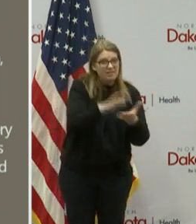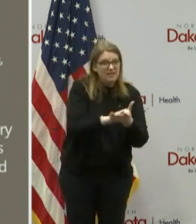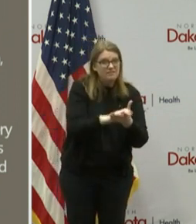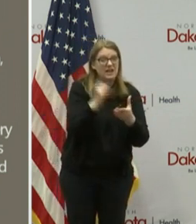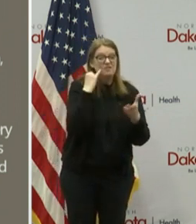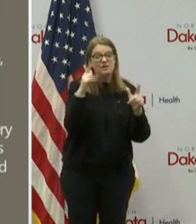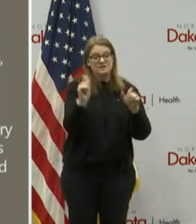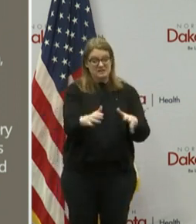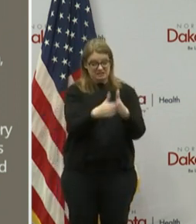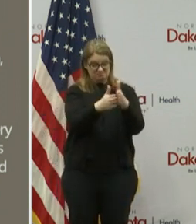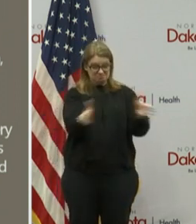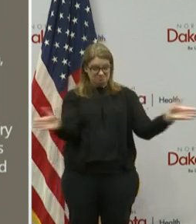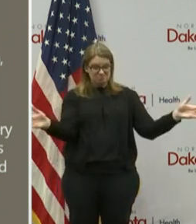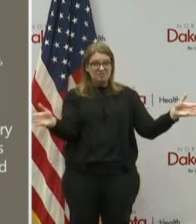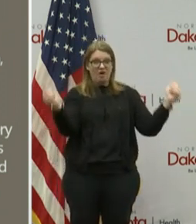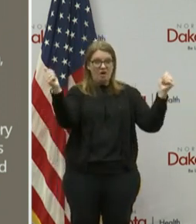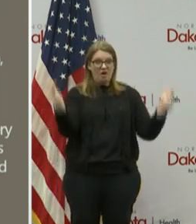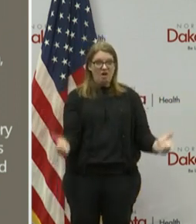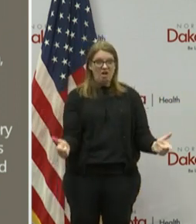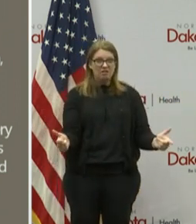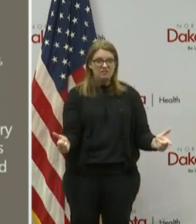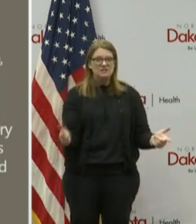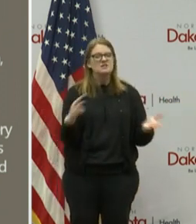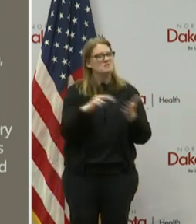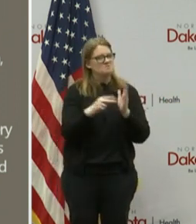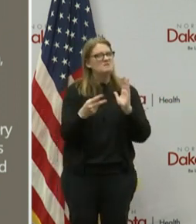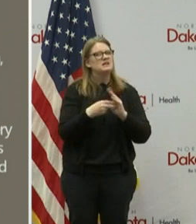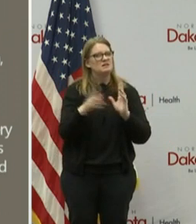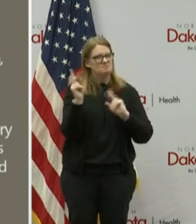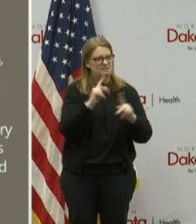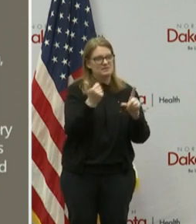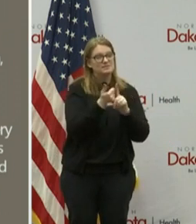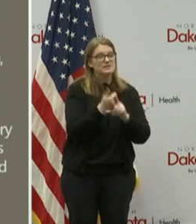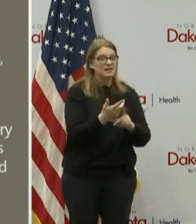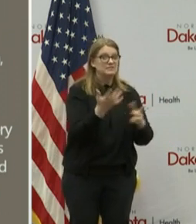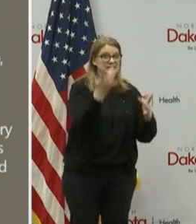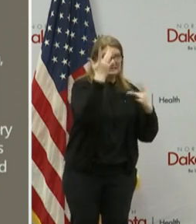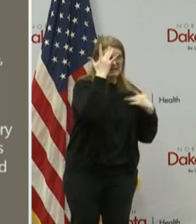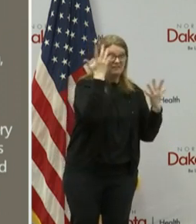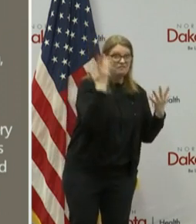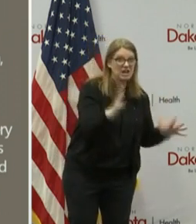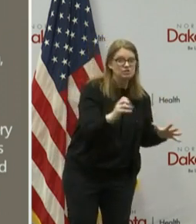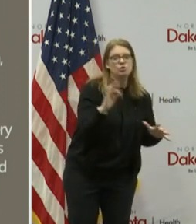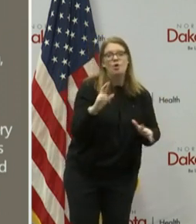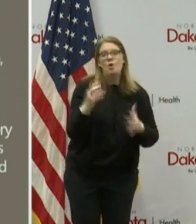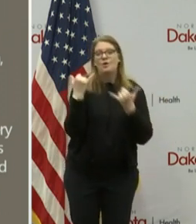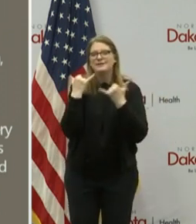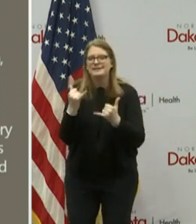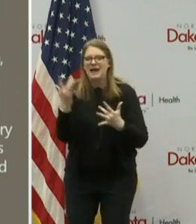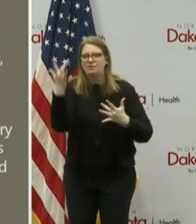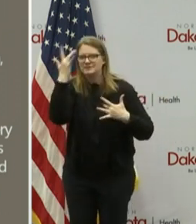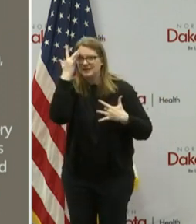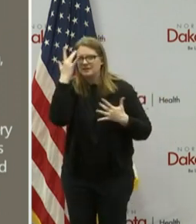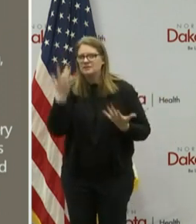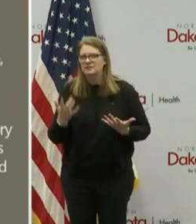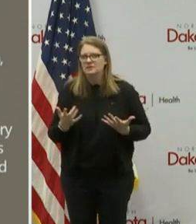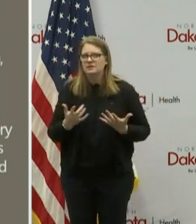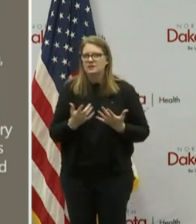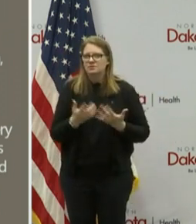IN EVERY CORNER OF THE STATE. AND IF WE HAD MORE WIDESPREAD TESTING WE CAN PROVE THAT EITHER PEOPLE HAVE IT TODAY OR